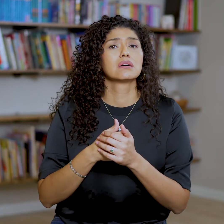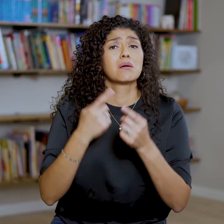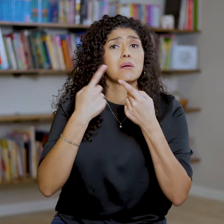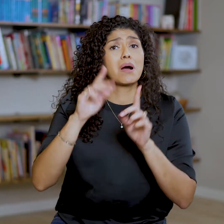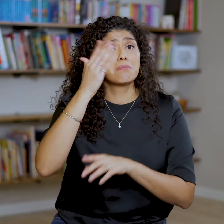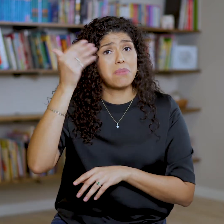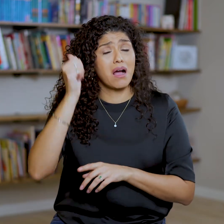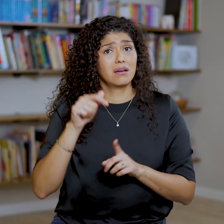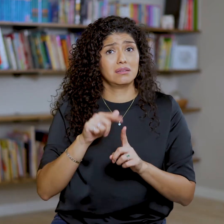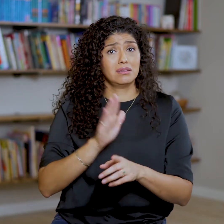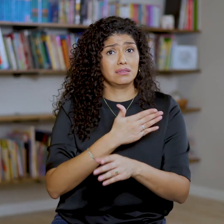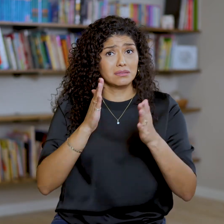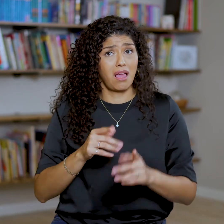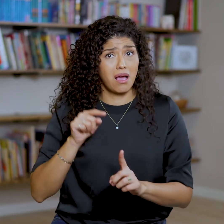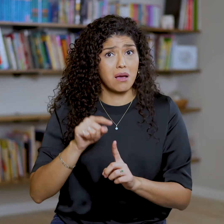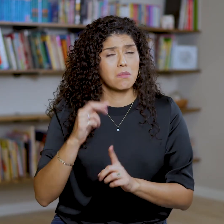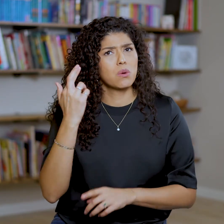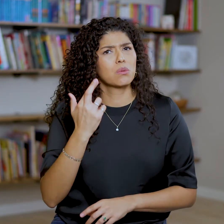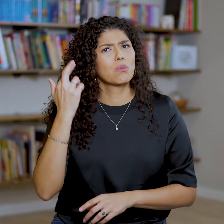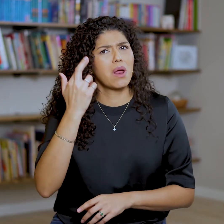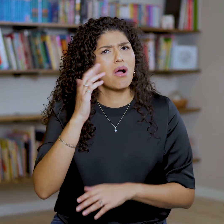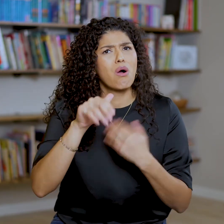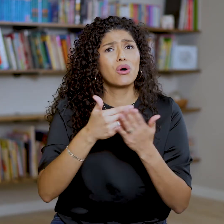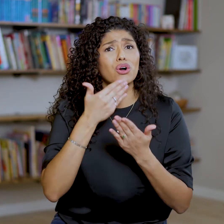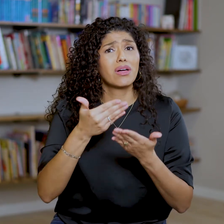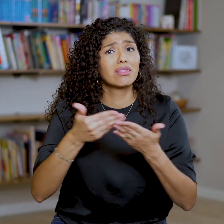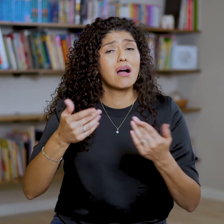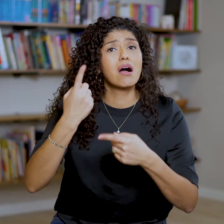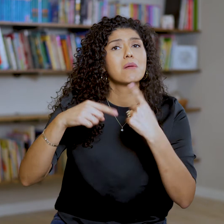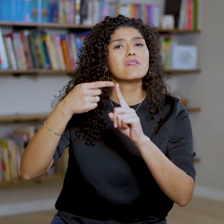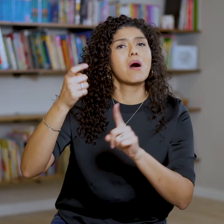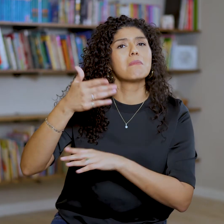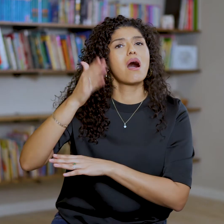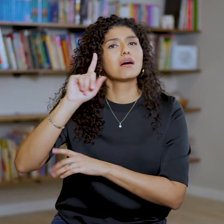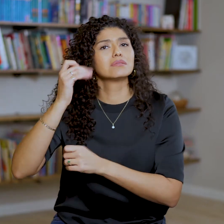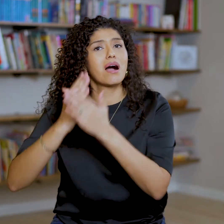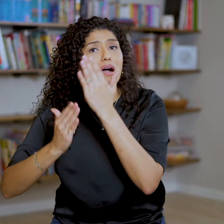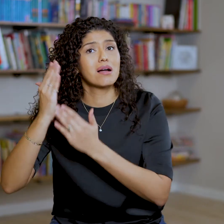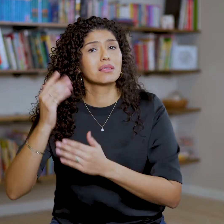But because the psalmist realizes all good things are given from God’s hand,